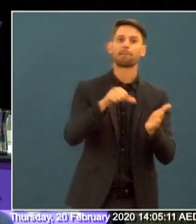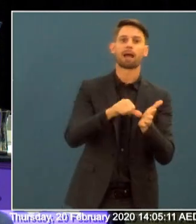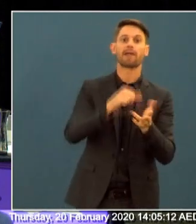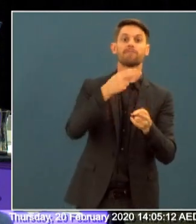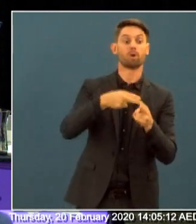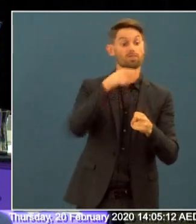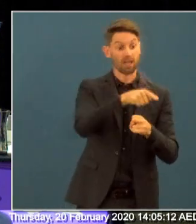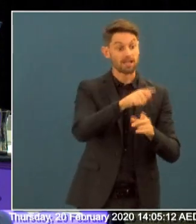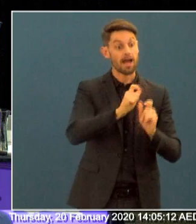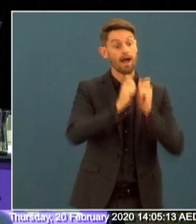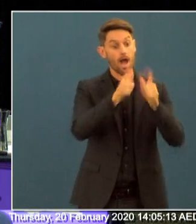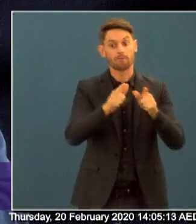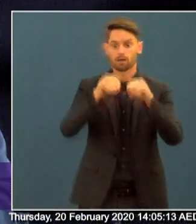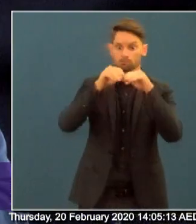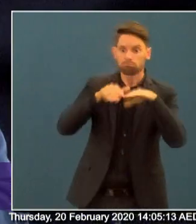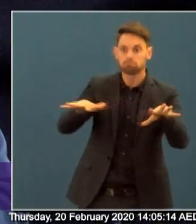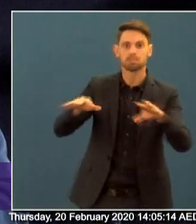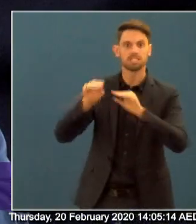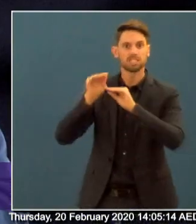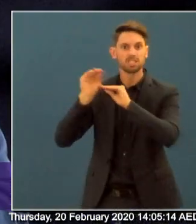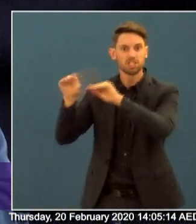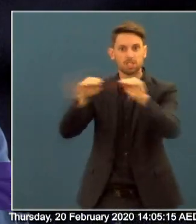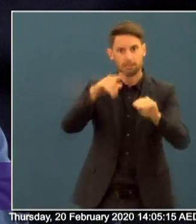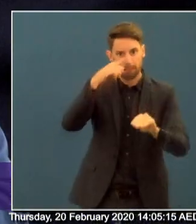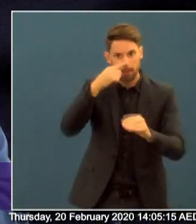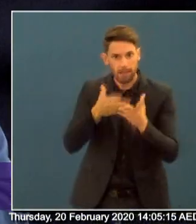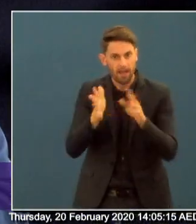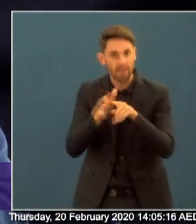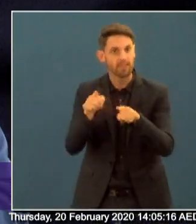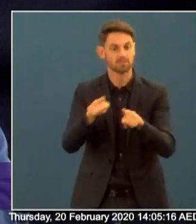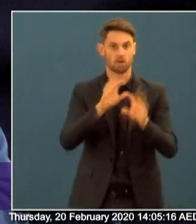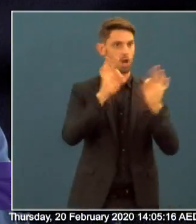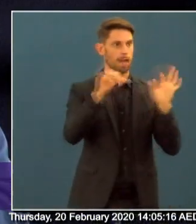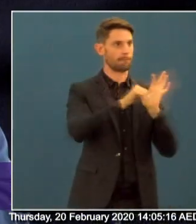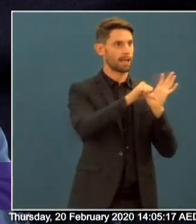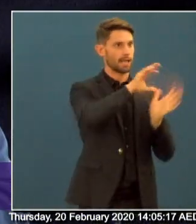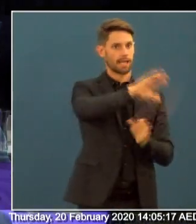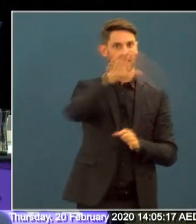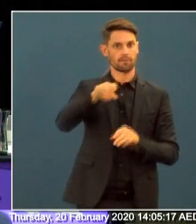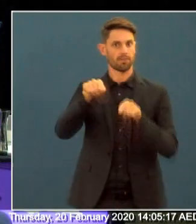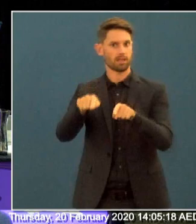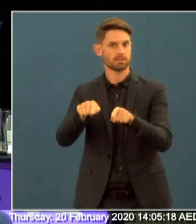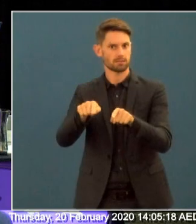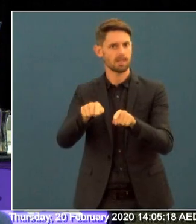No, there was no funding for an implementation. Now, where would funding for implementation come from, if it were to be provided?